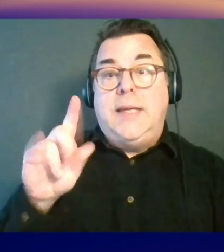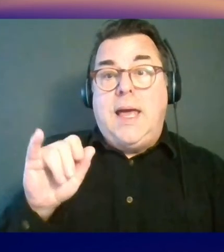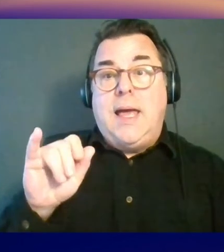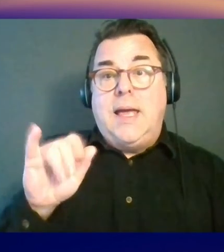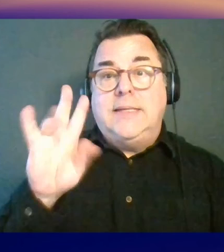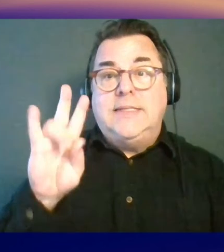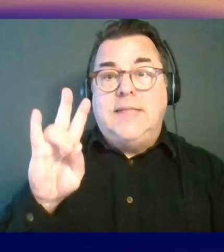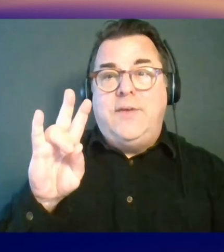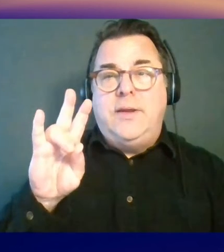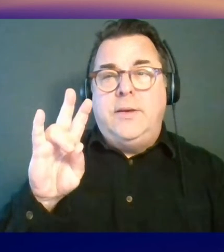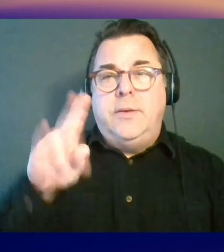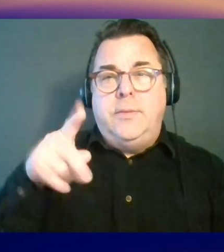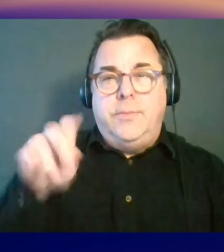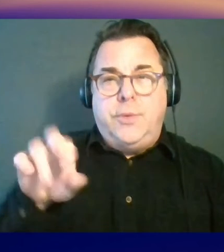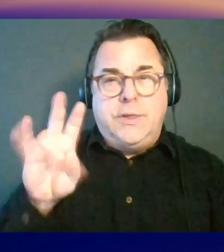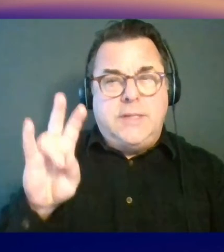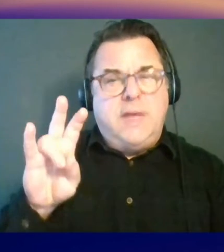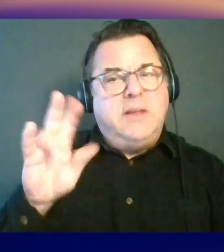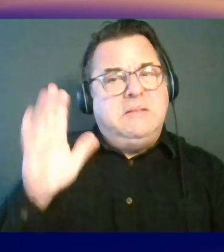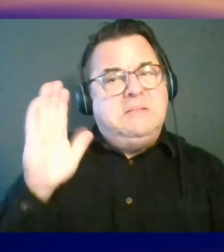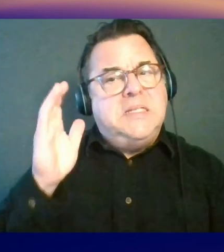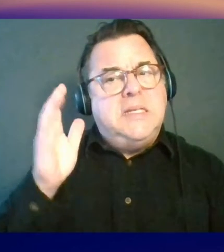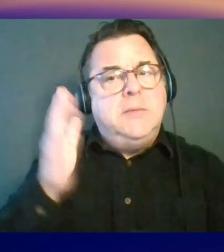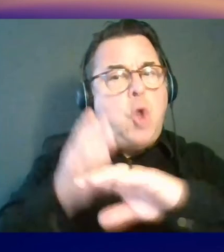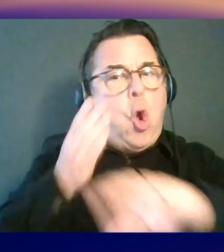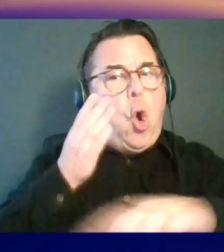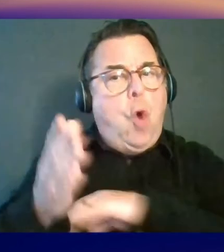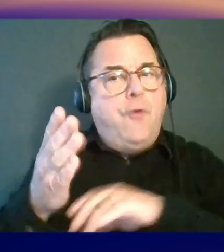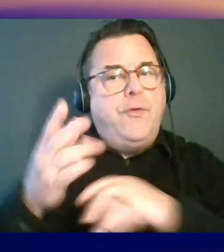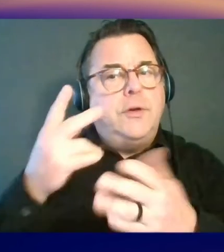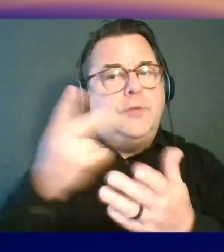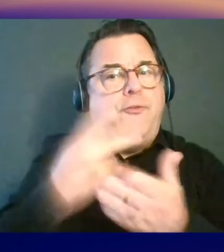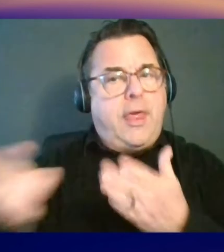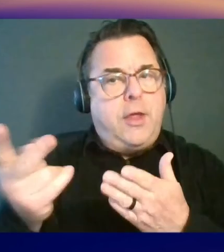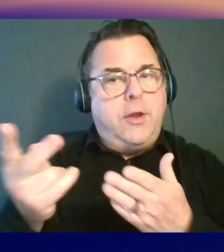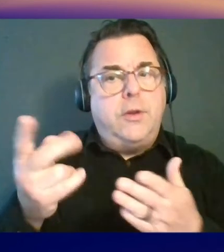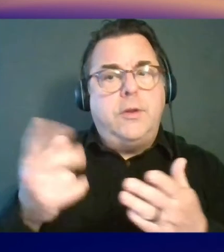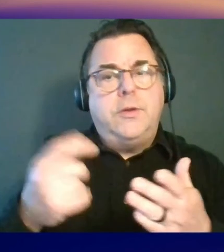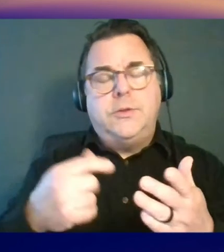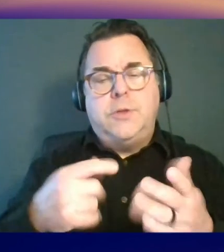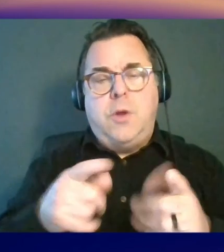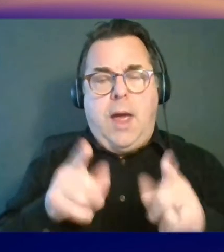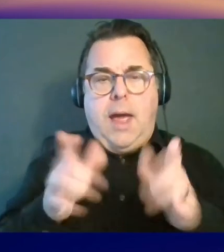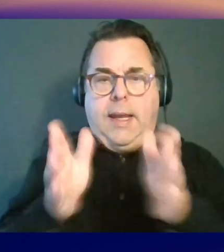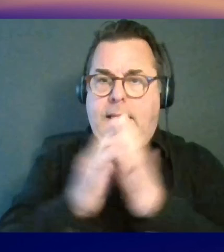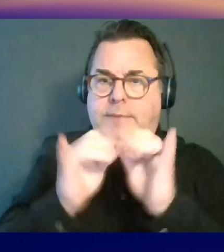is at risk of over strained failure. So I can ask my engineer to go downstairs right now